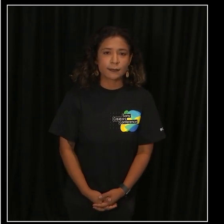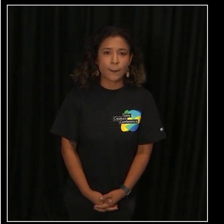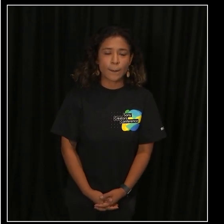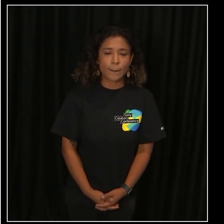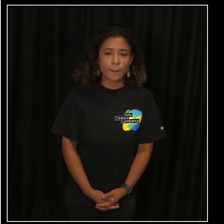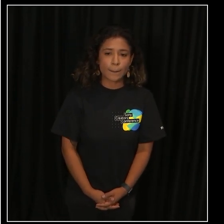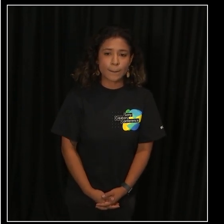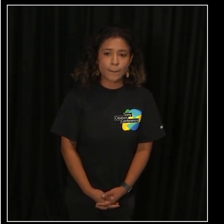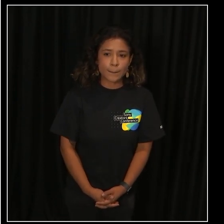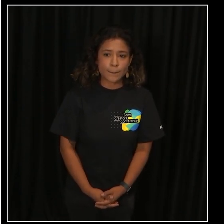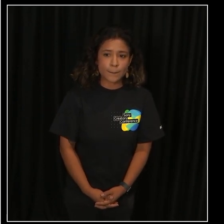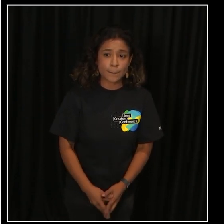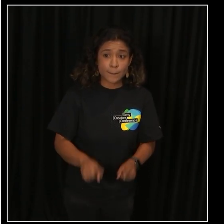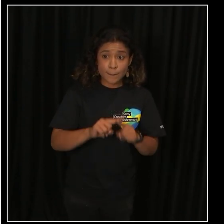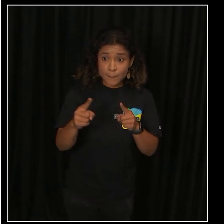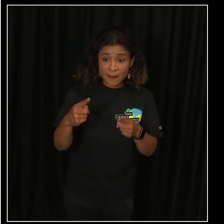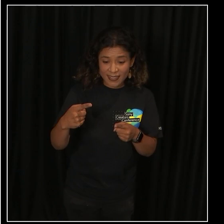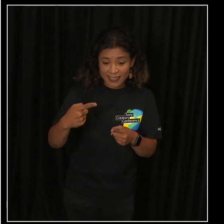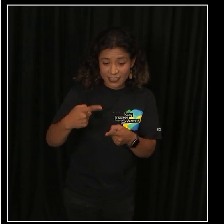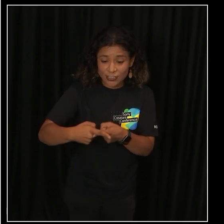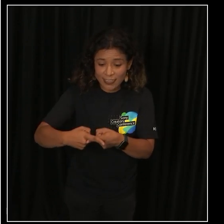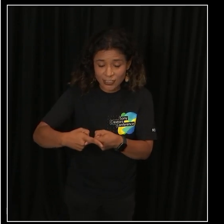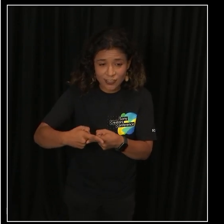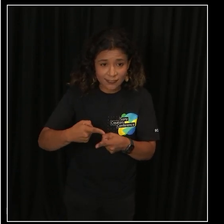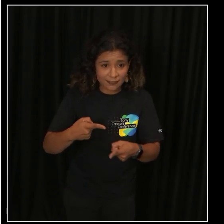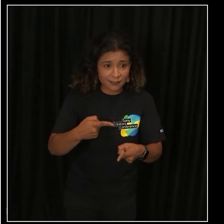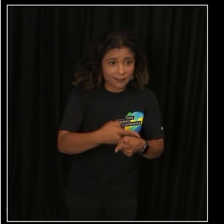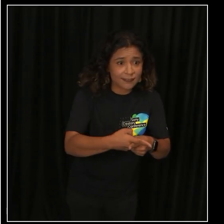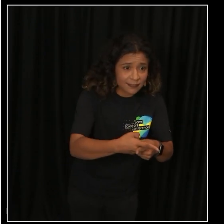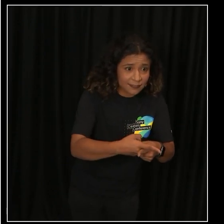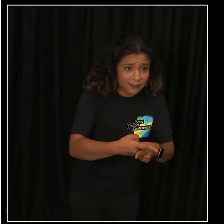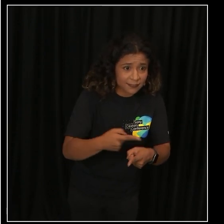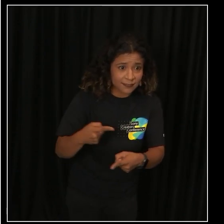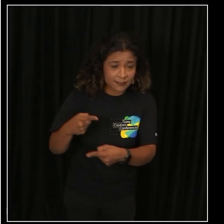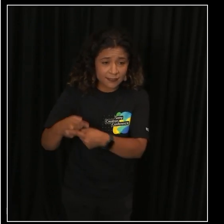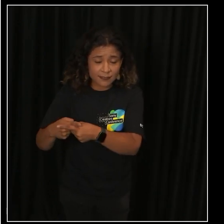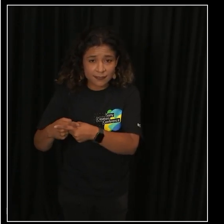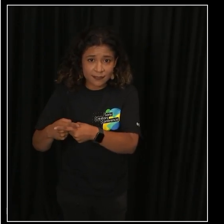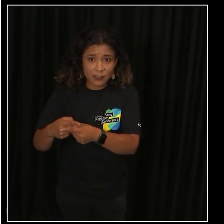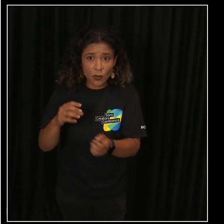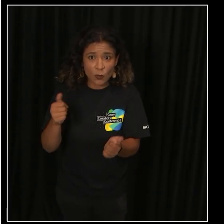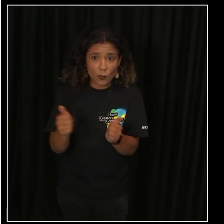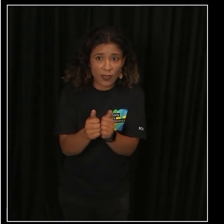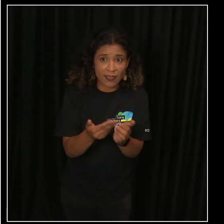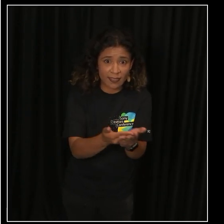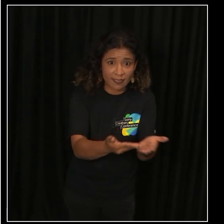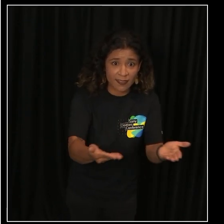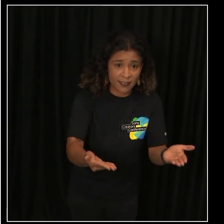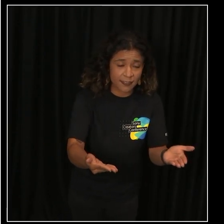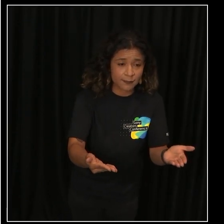When the intersection with an object in the see is determined by a ray casting,